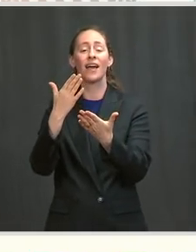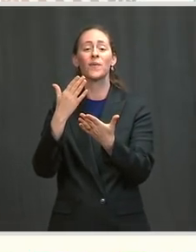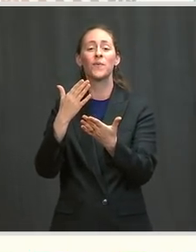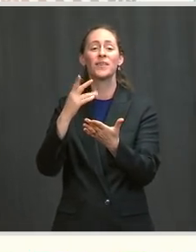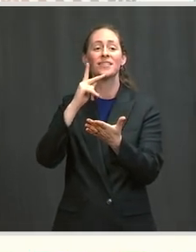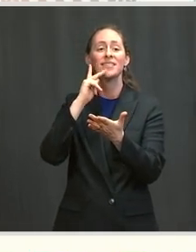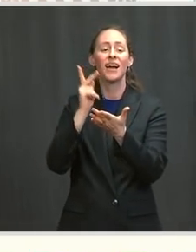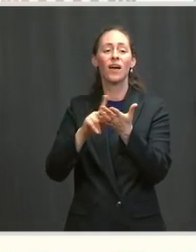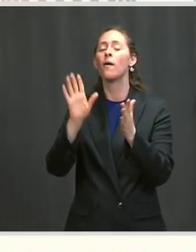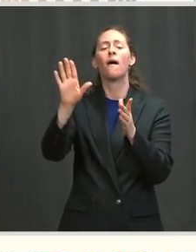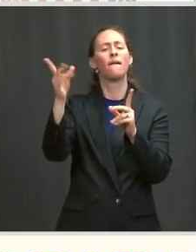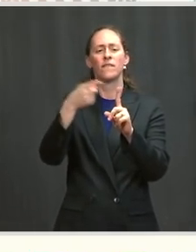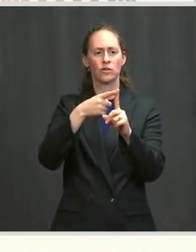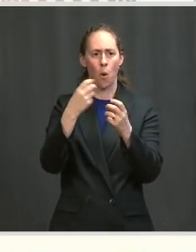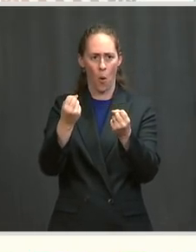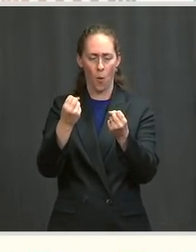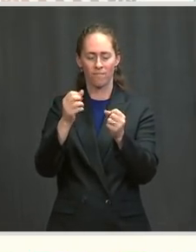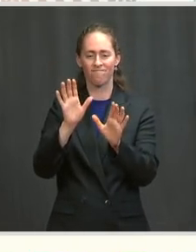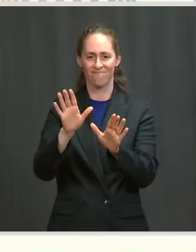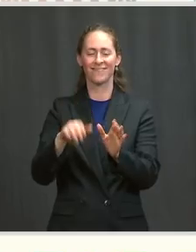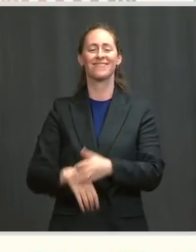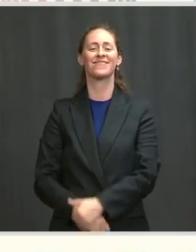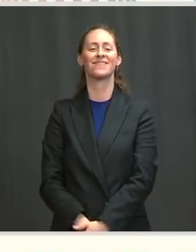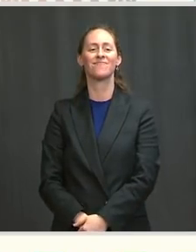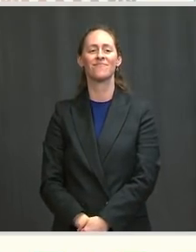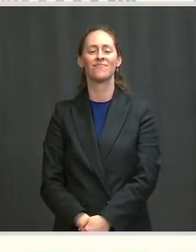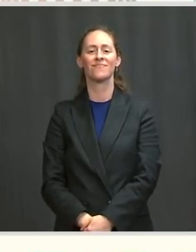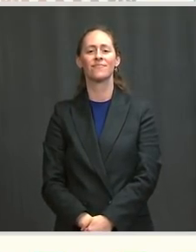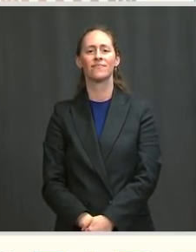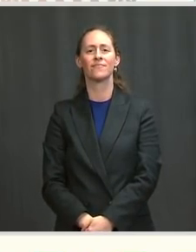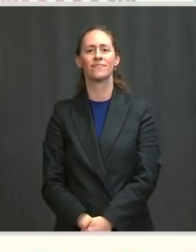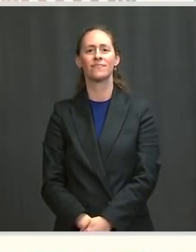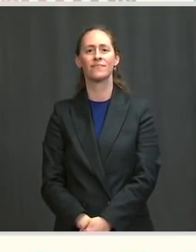I want to say to Chasten: Belated happy birthday, Chasten.